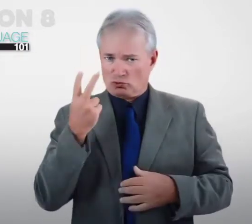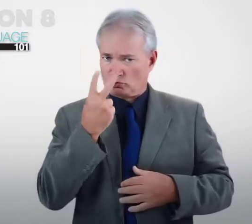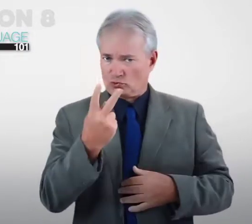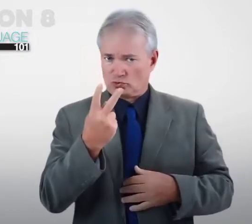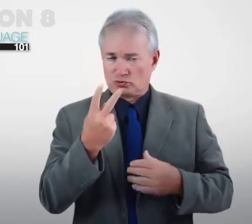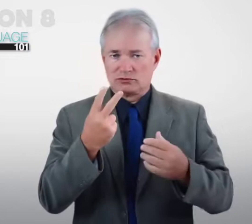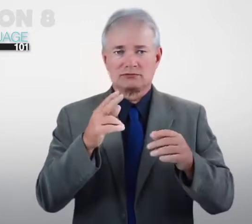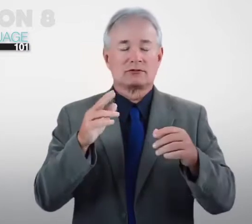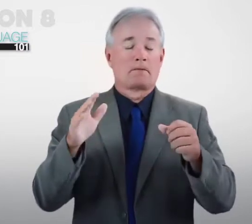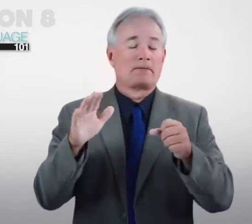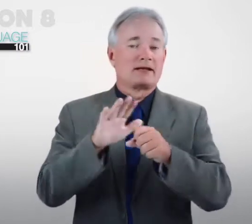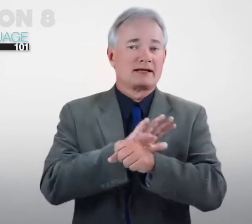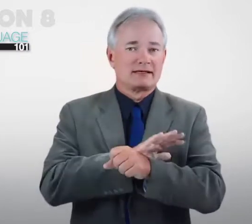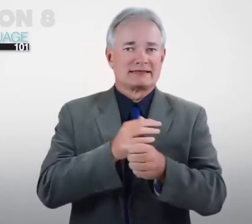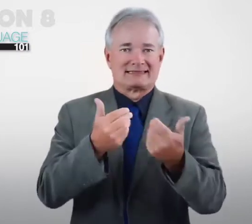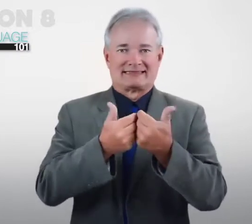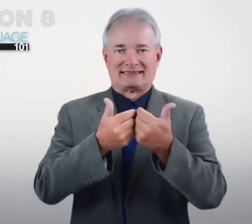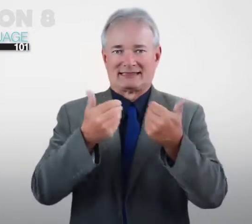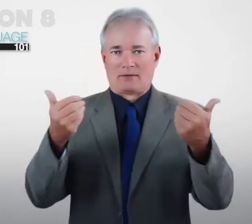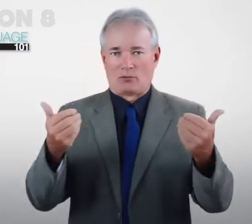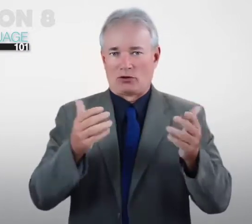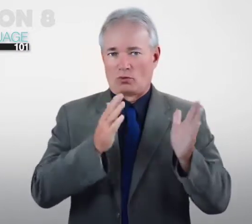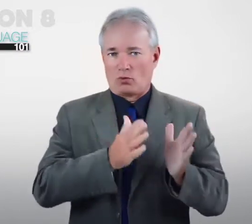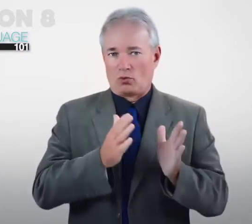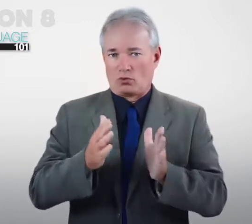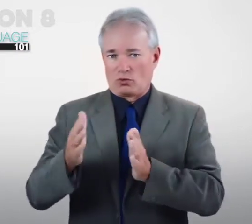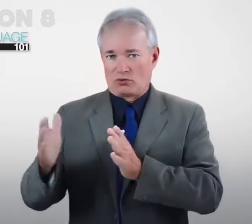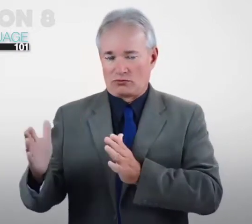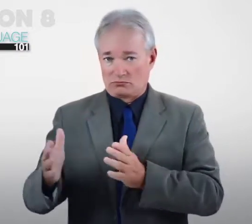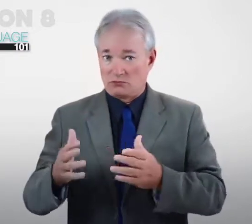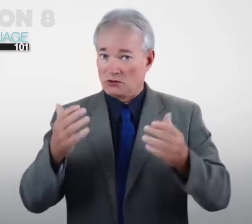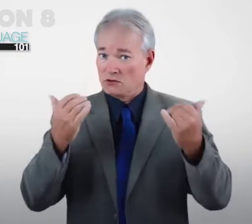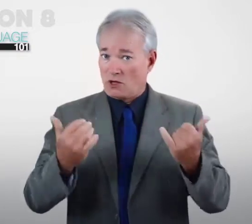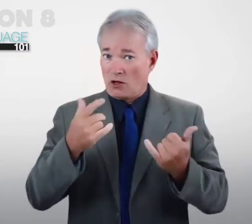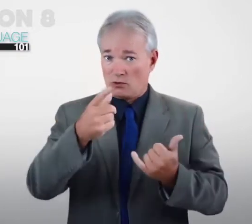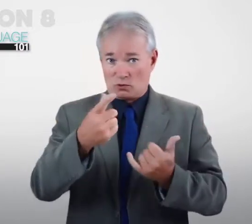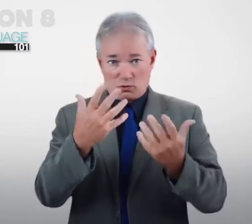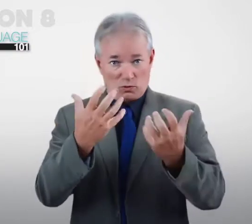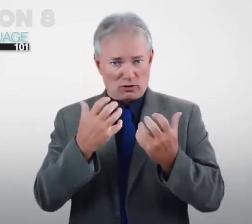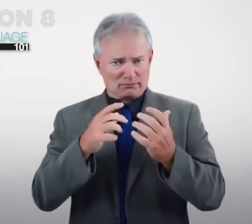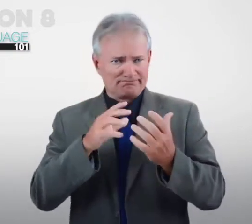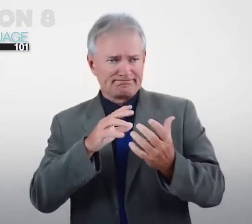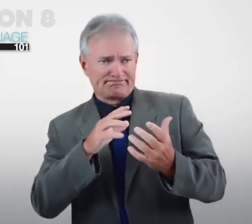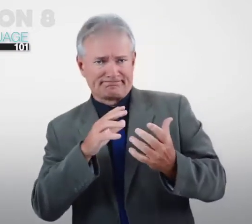So comparing those two languages, you can see that they have completely different word order.